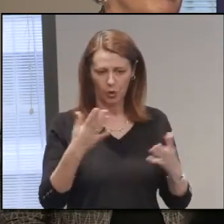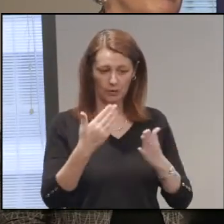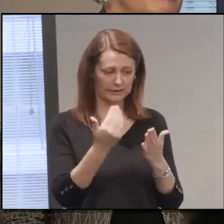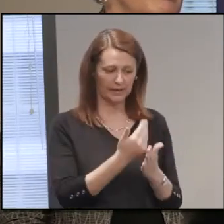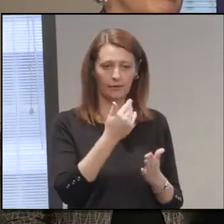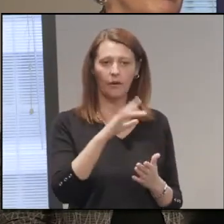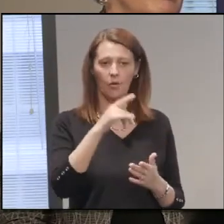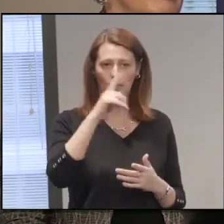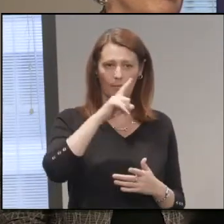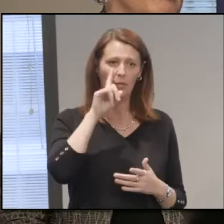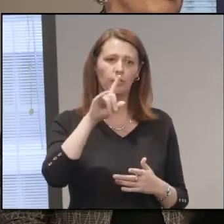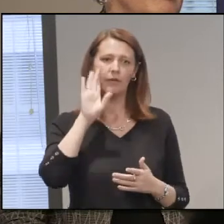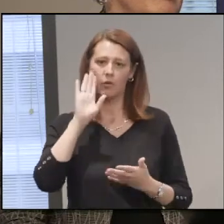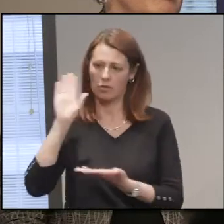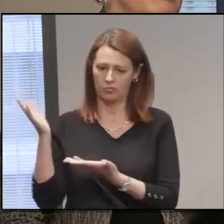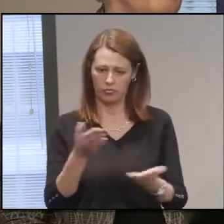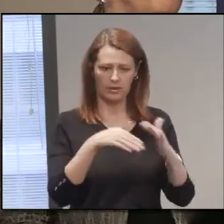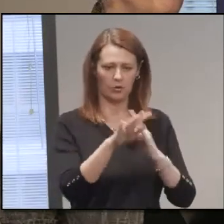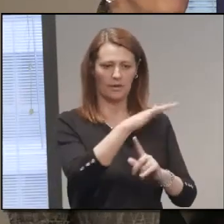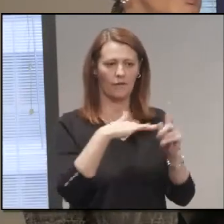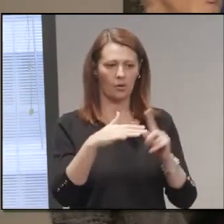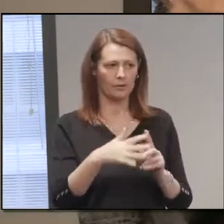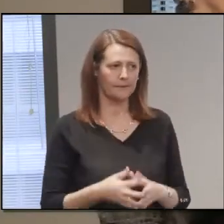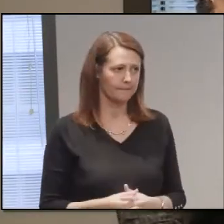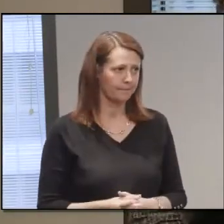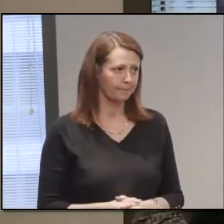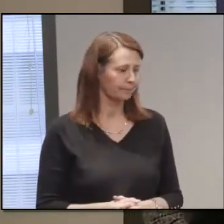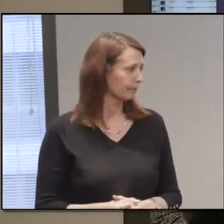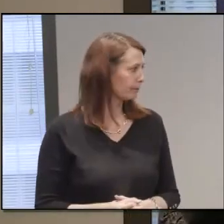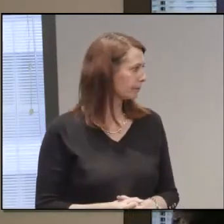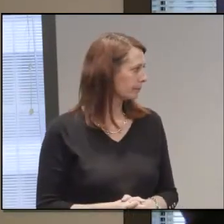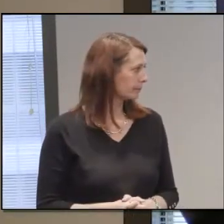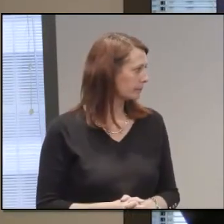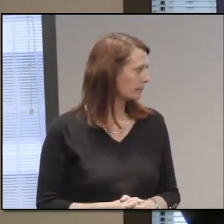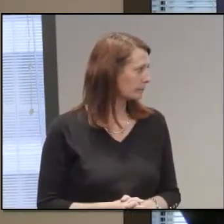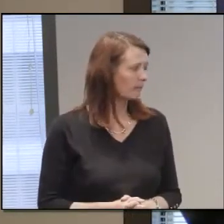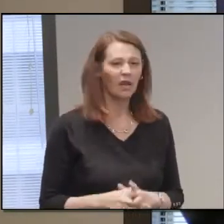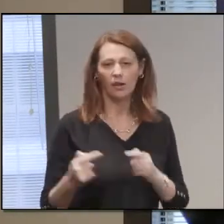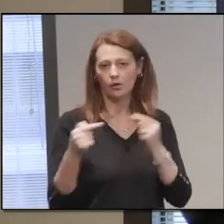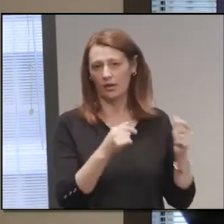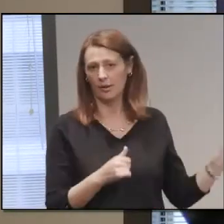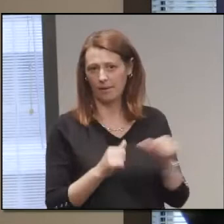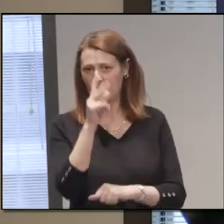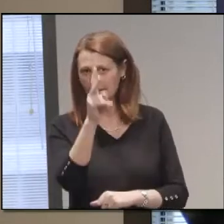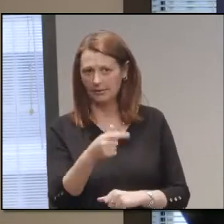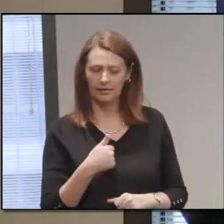before they're introduced into our environment. I m going to argue with him.